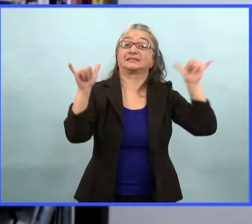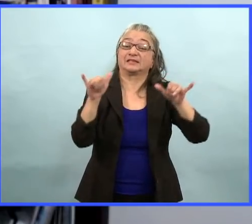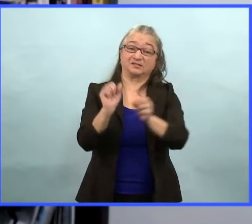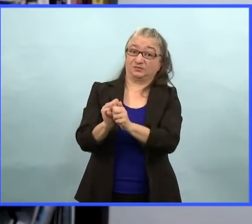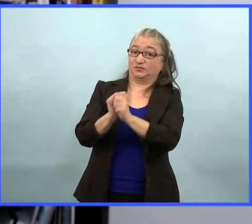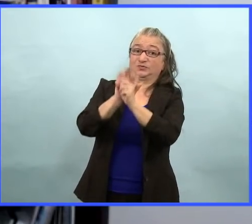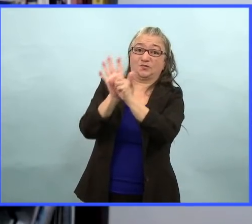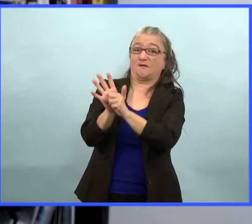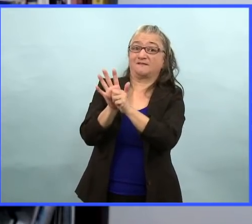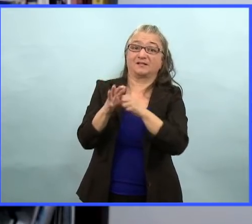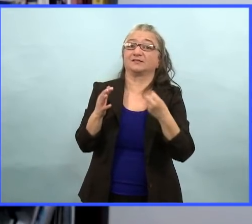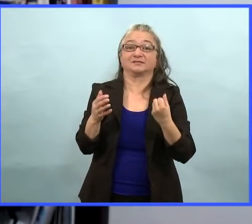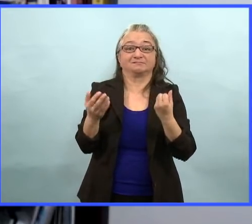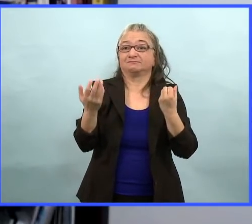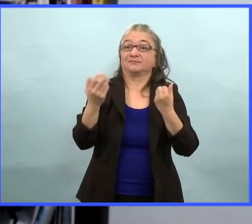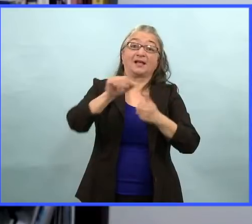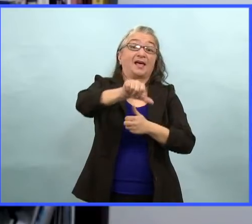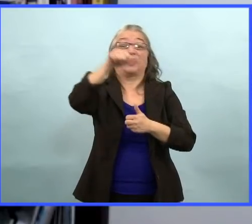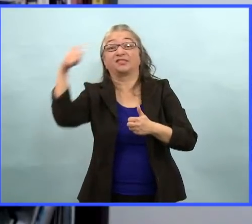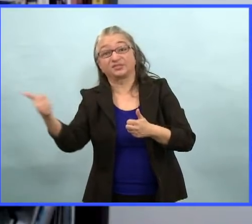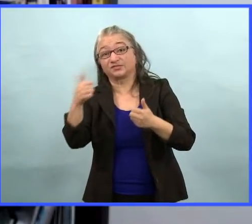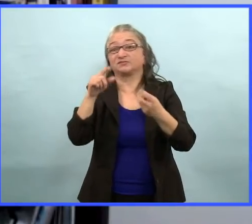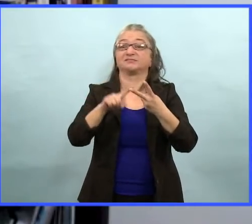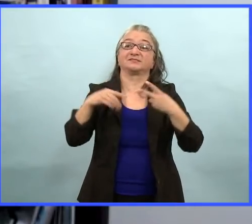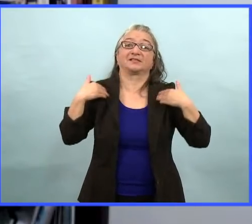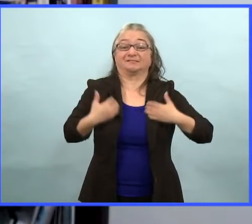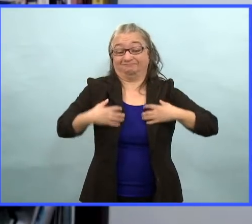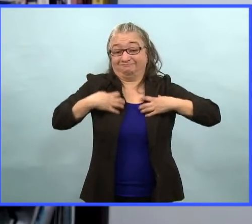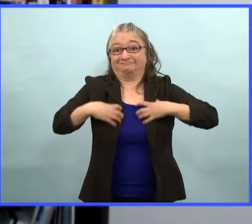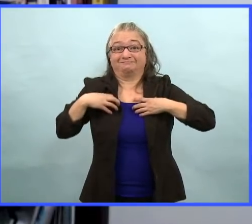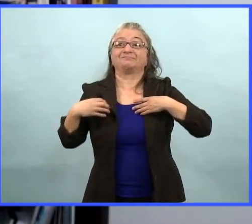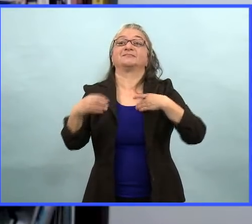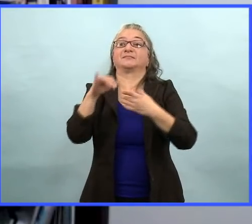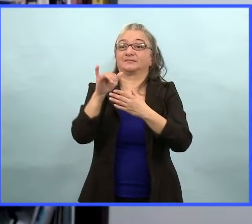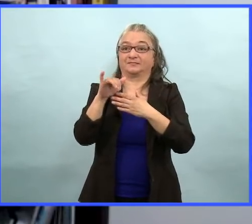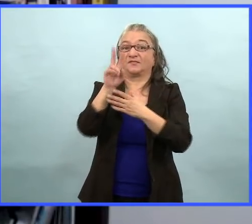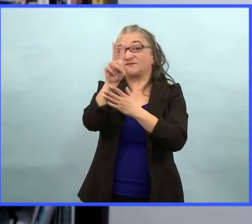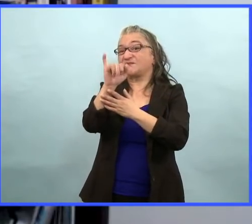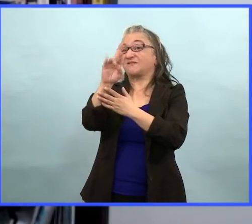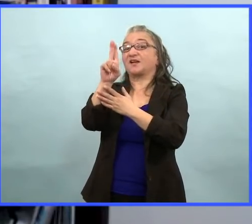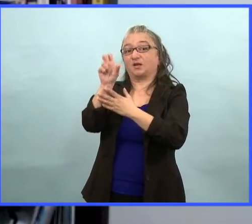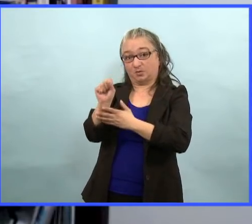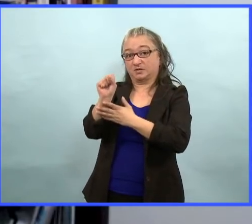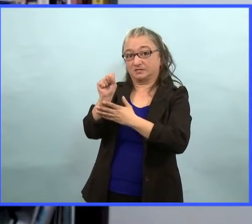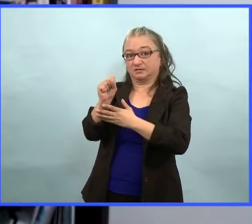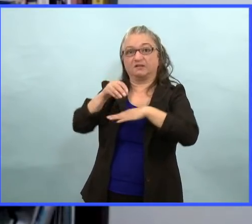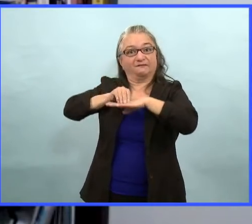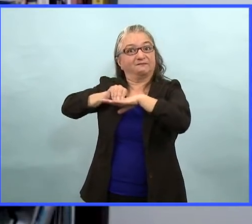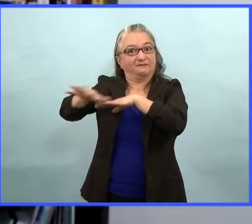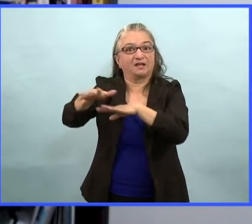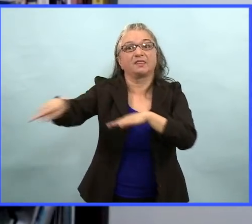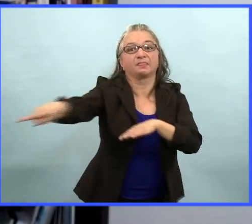respiratory viruses um and individuals who have these health concerns have to always